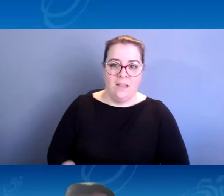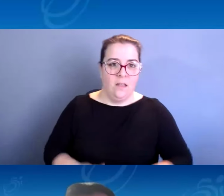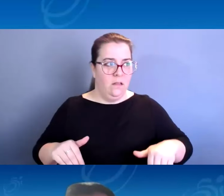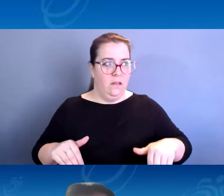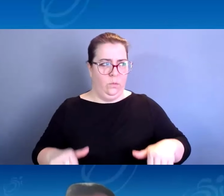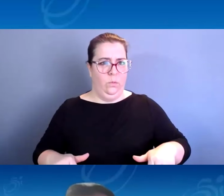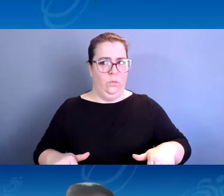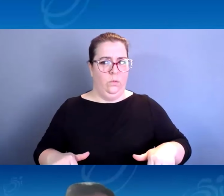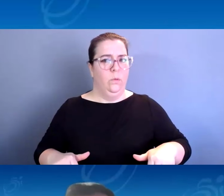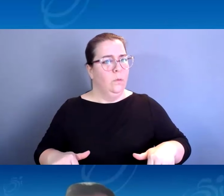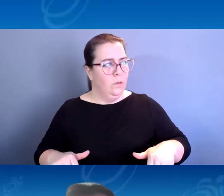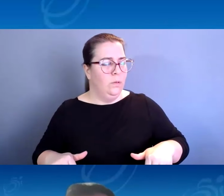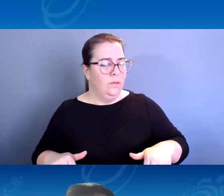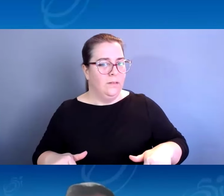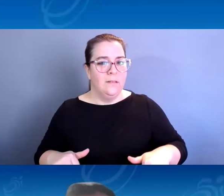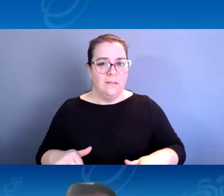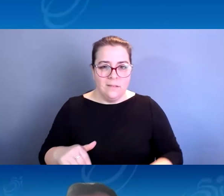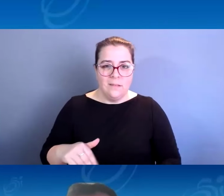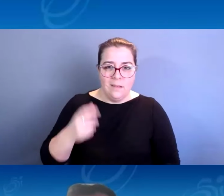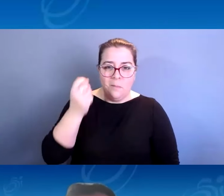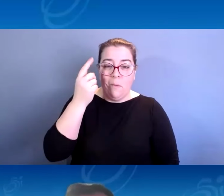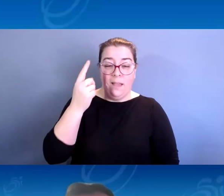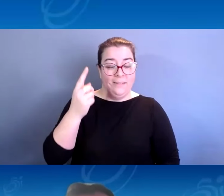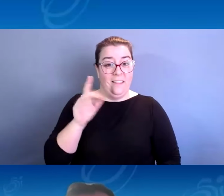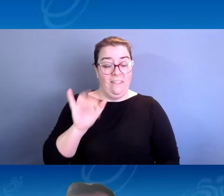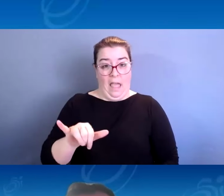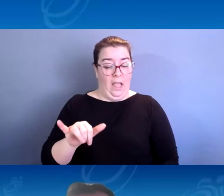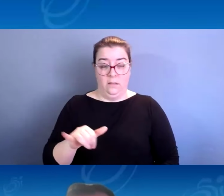for someone who's able bodied to not request a chair,